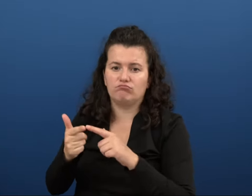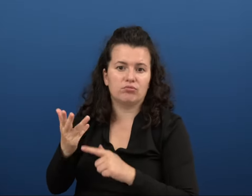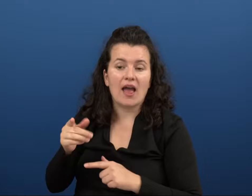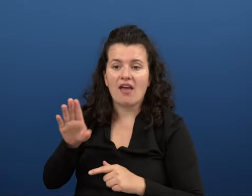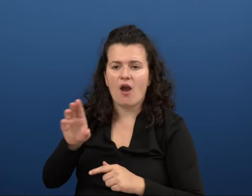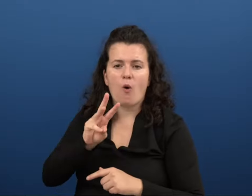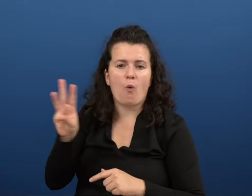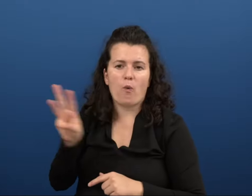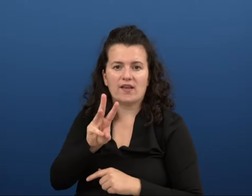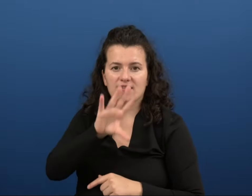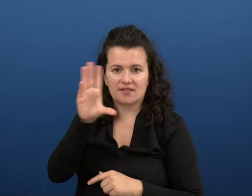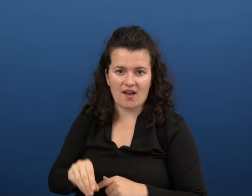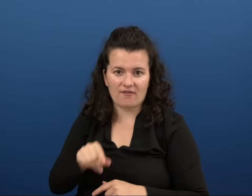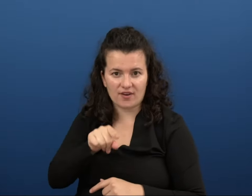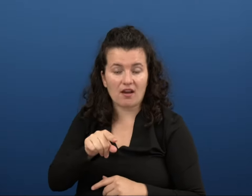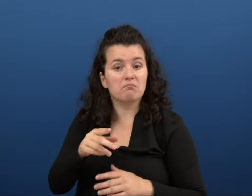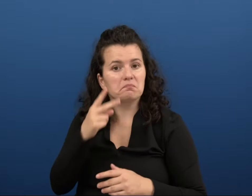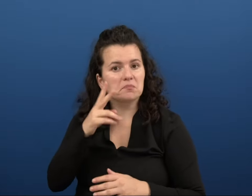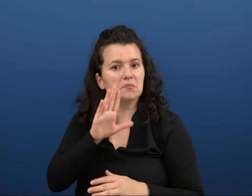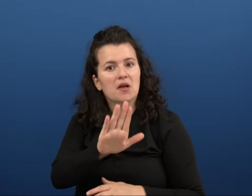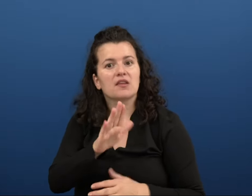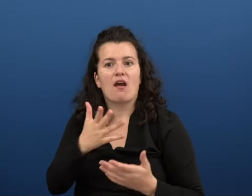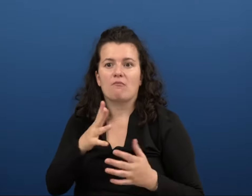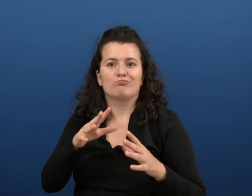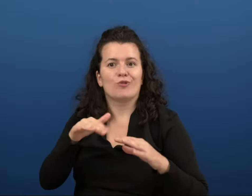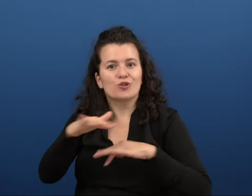has offered for workers with disability in Uganda.